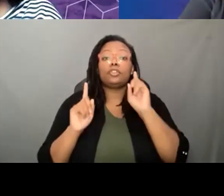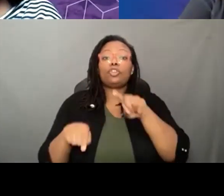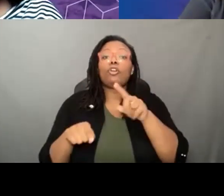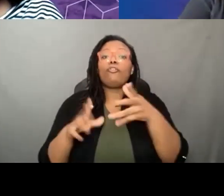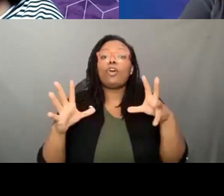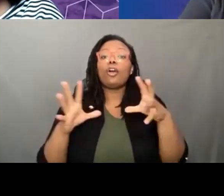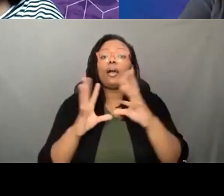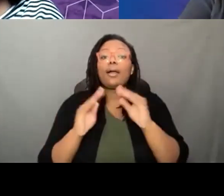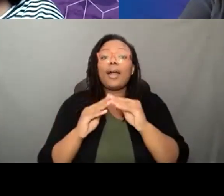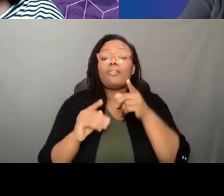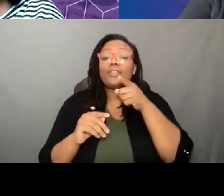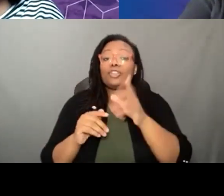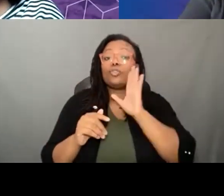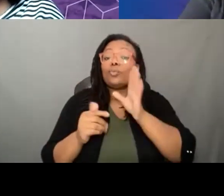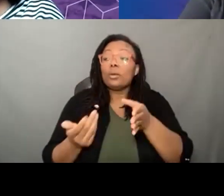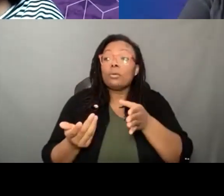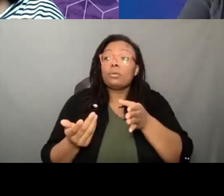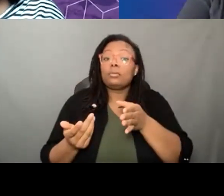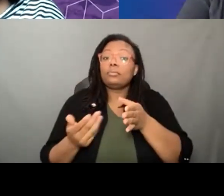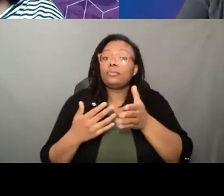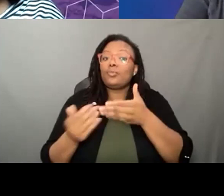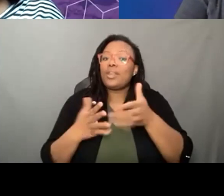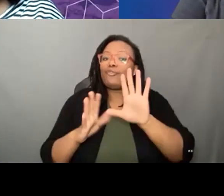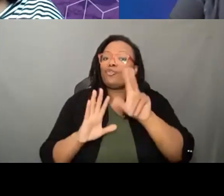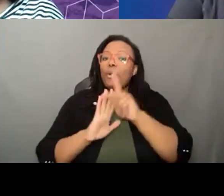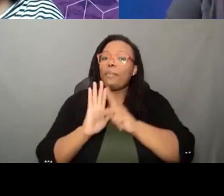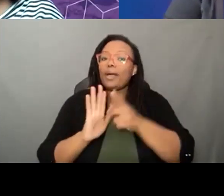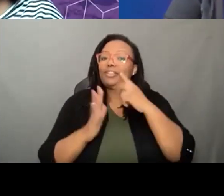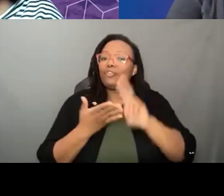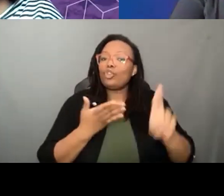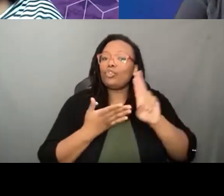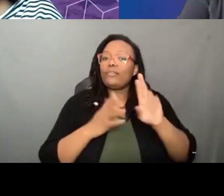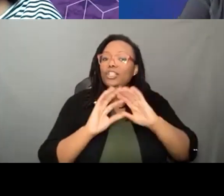And you're -- and you will get whatever the policy of the university or organization is,